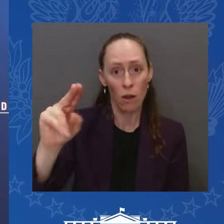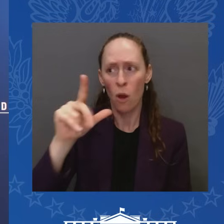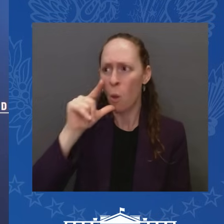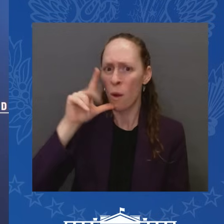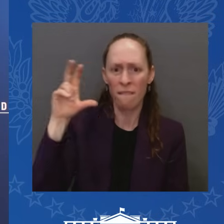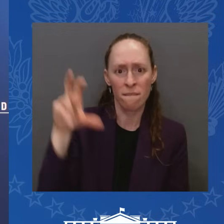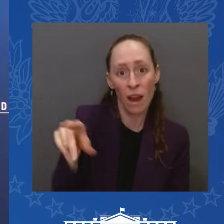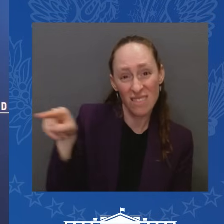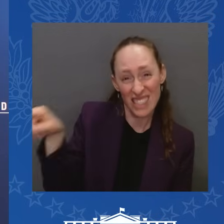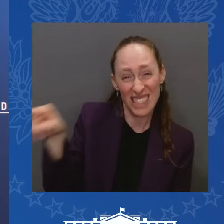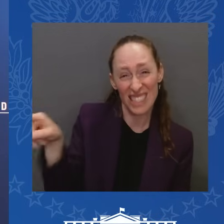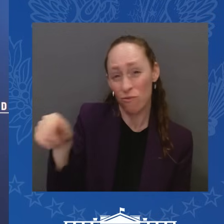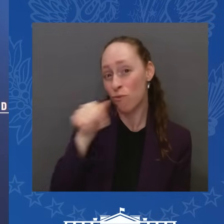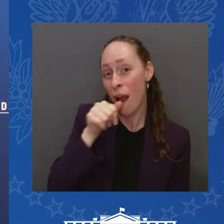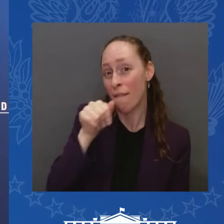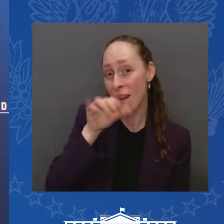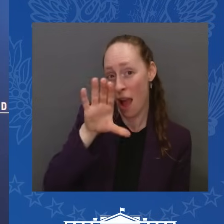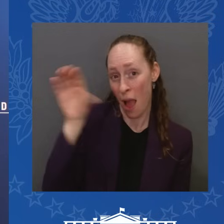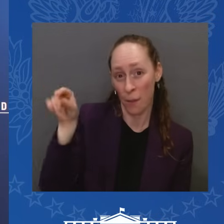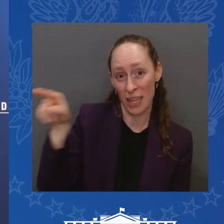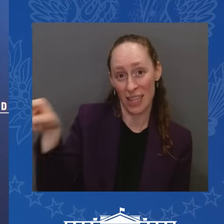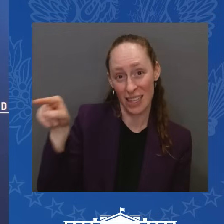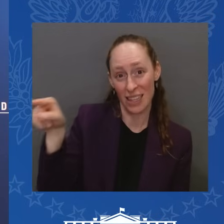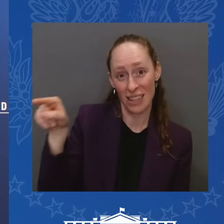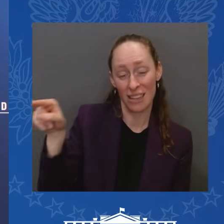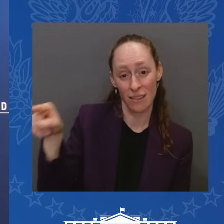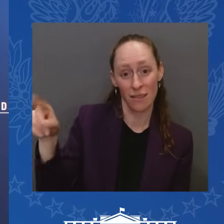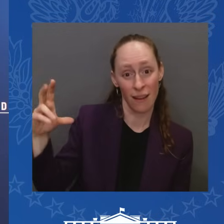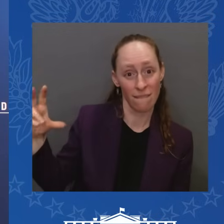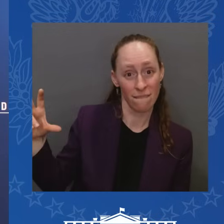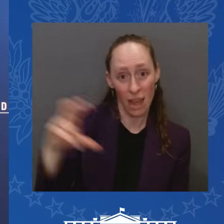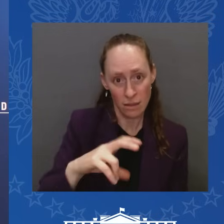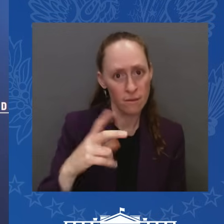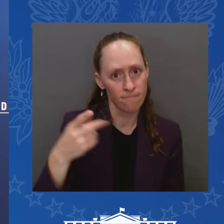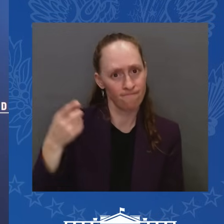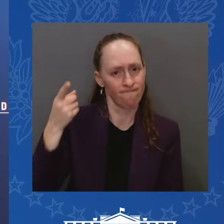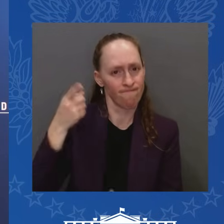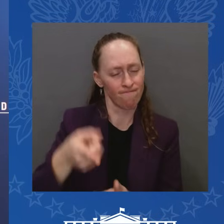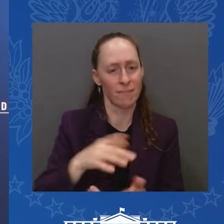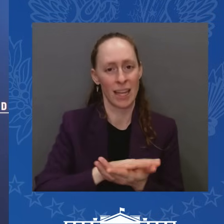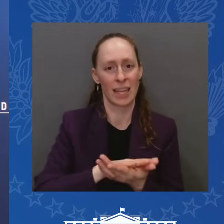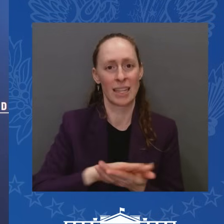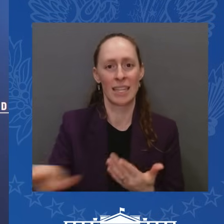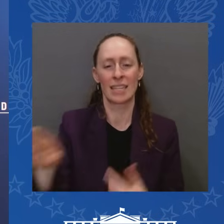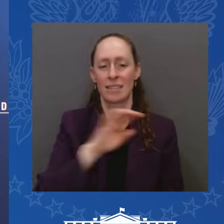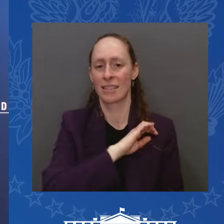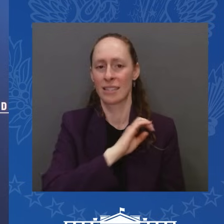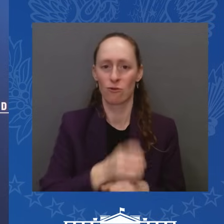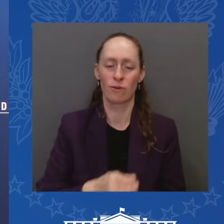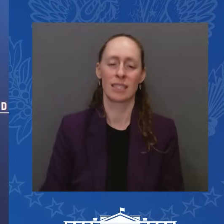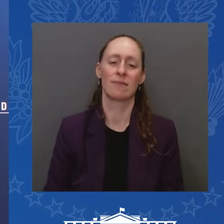For too long, we looked around the world to find -- corporations looked around the world to find the cheapest employment